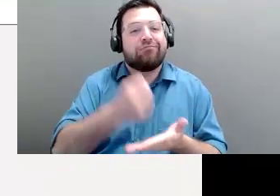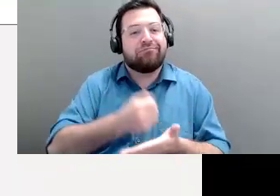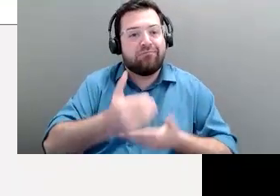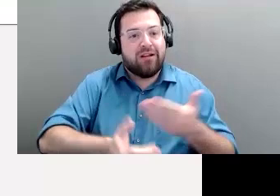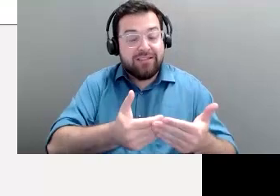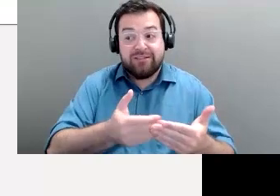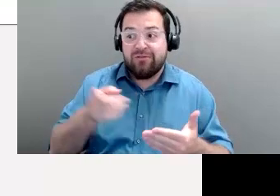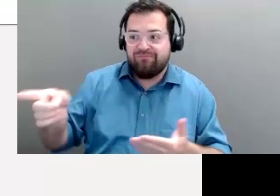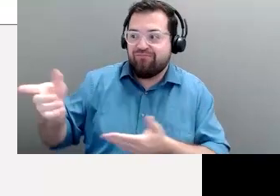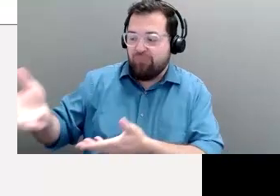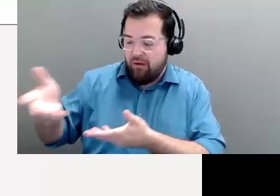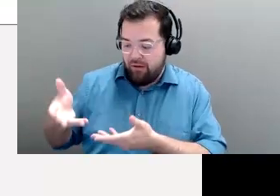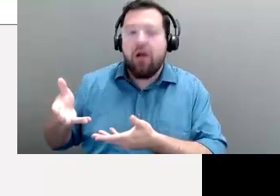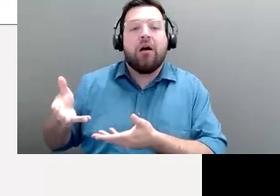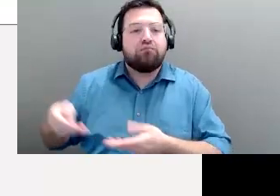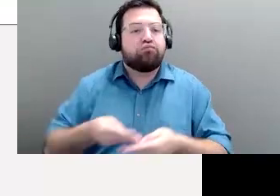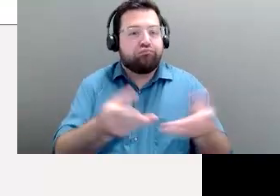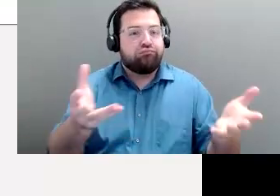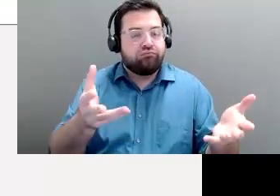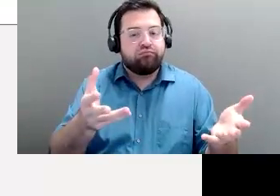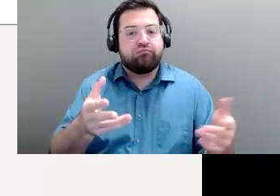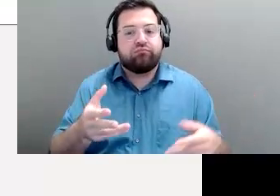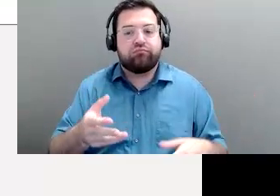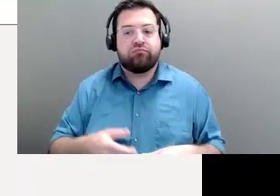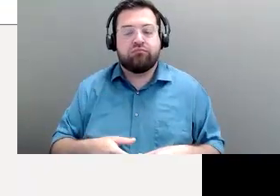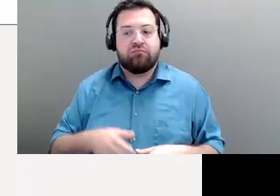which they've provided for institutions to help us to meet RSI.